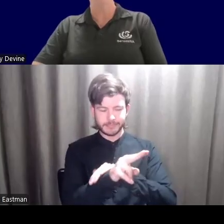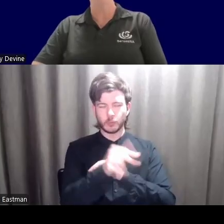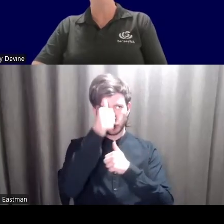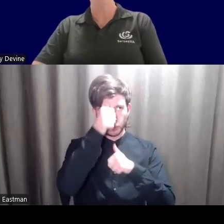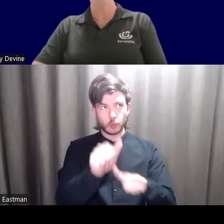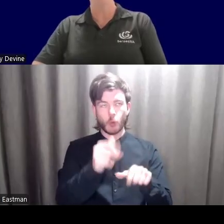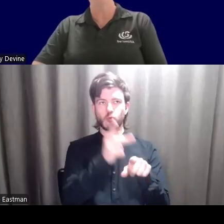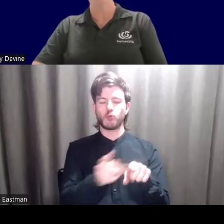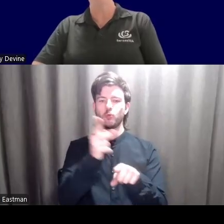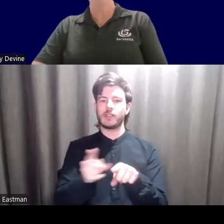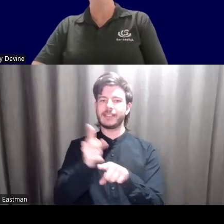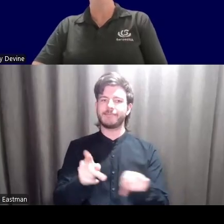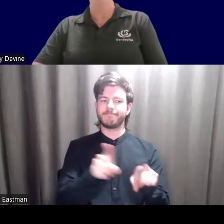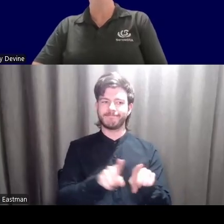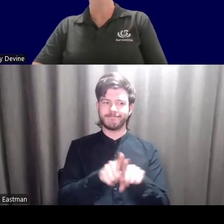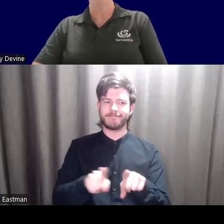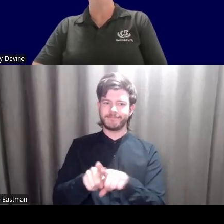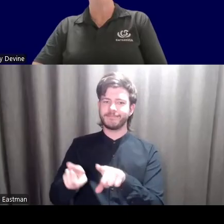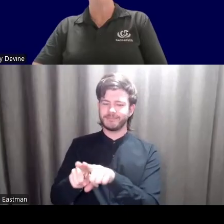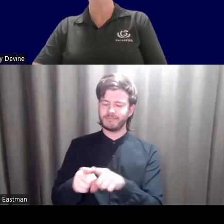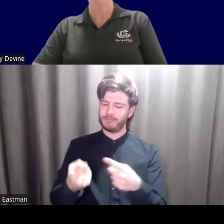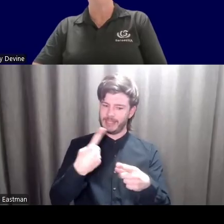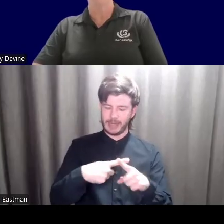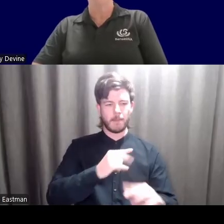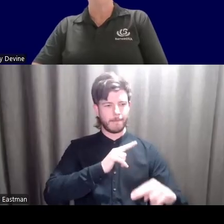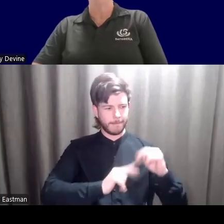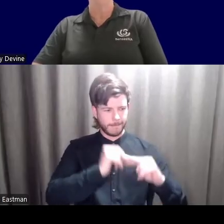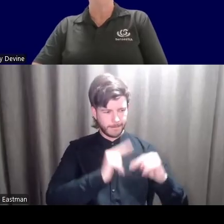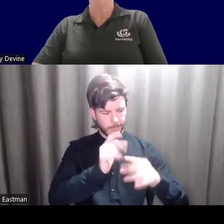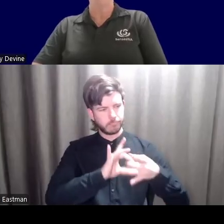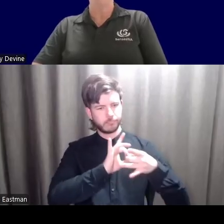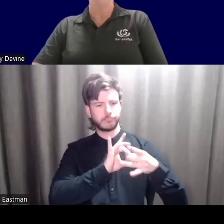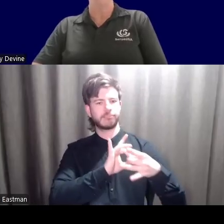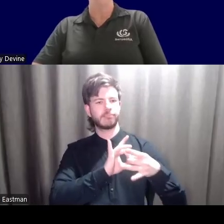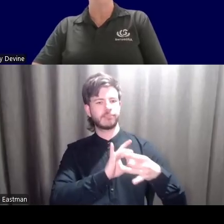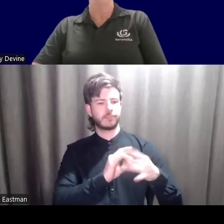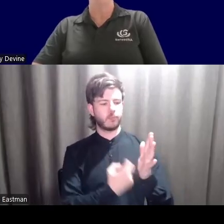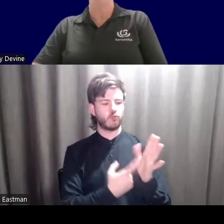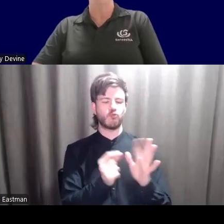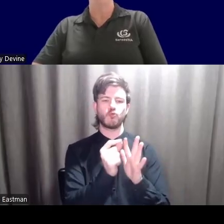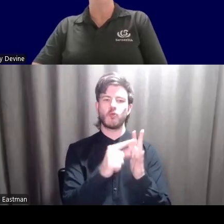communication approaches, all foster a sense of safety which may enable individuals to try new